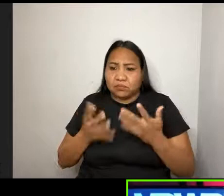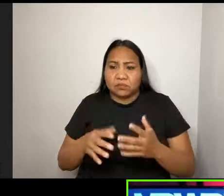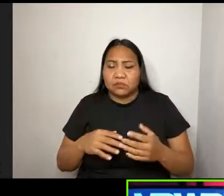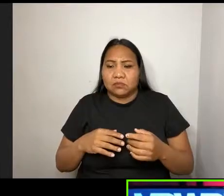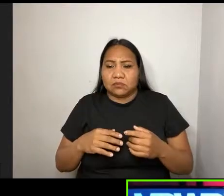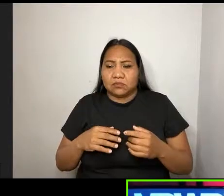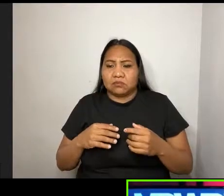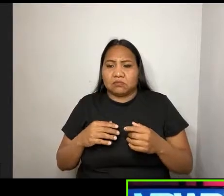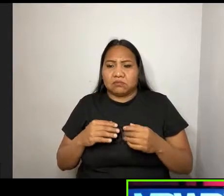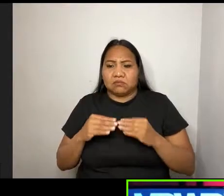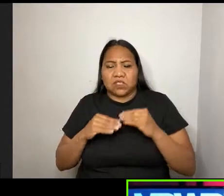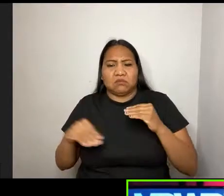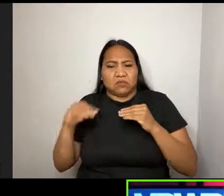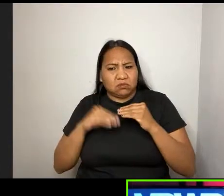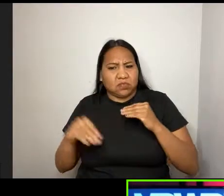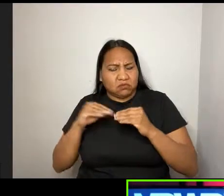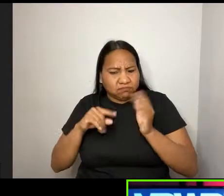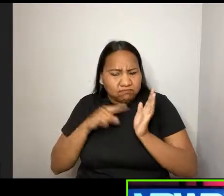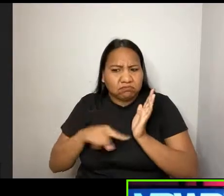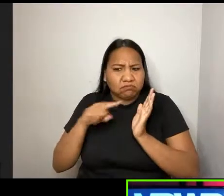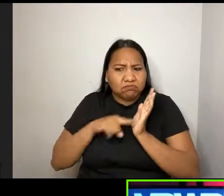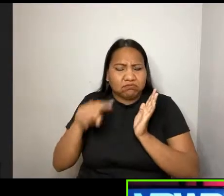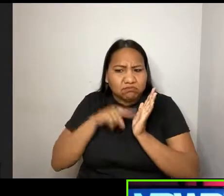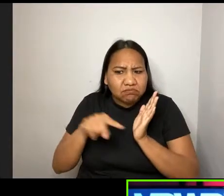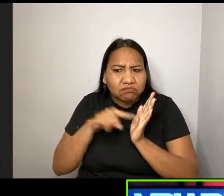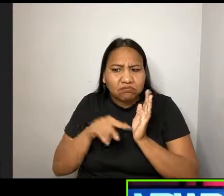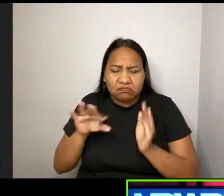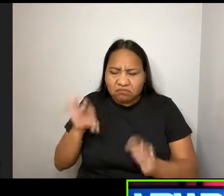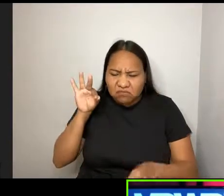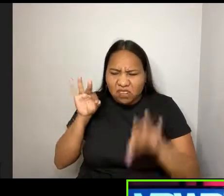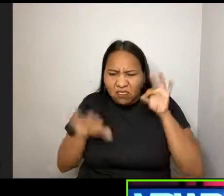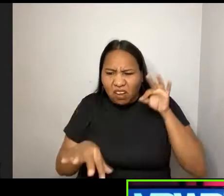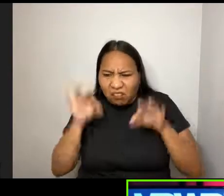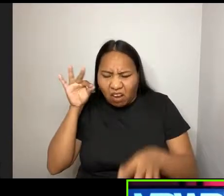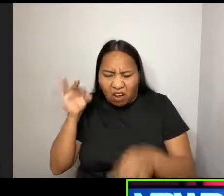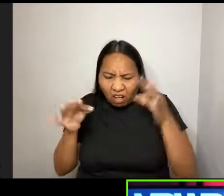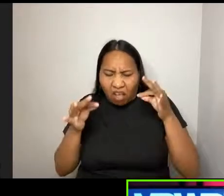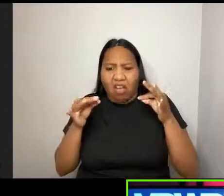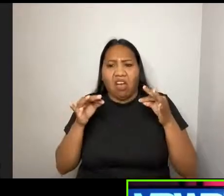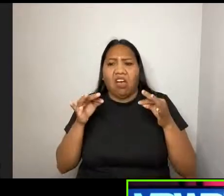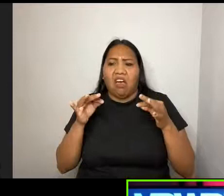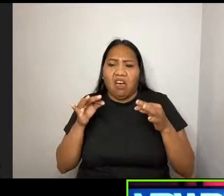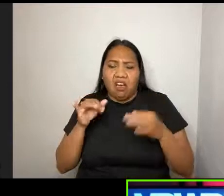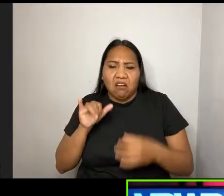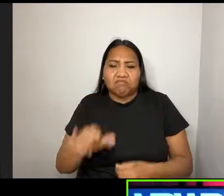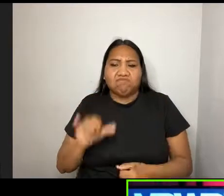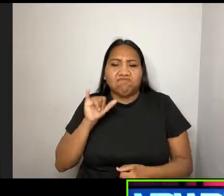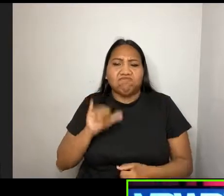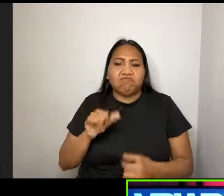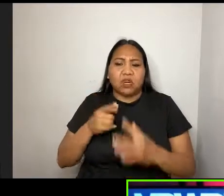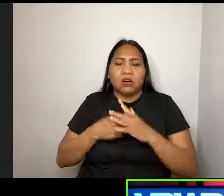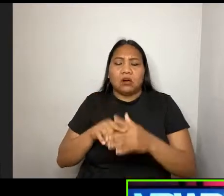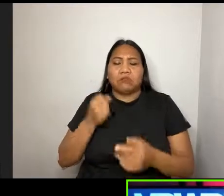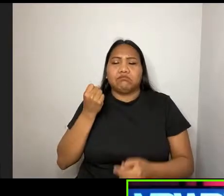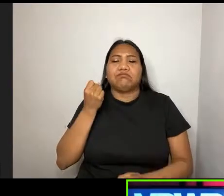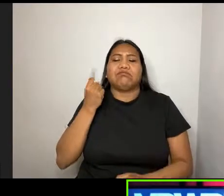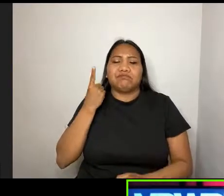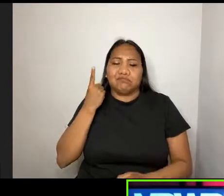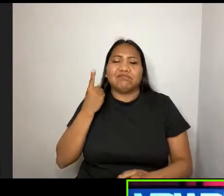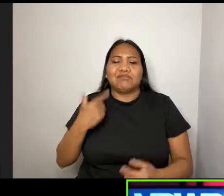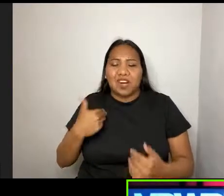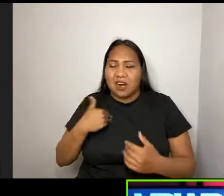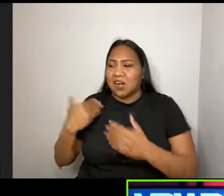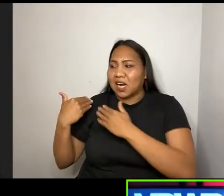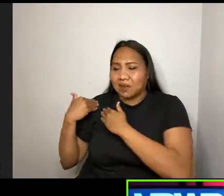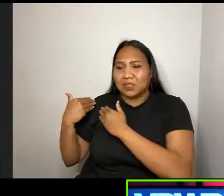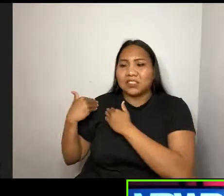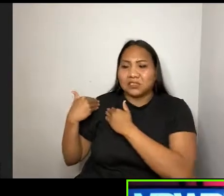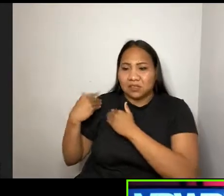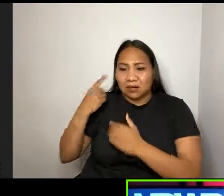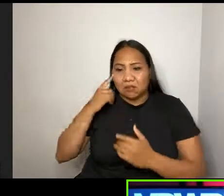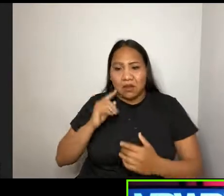the more that it creates a self-awareness of my obligations to my people in helping lift them